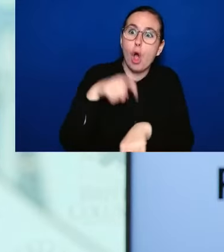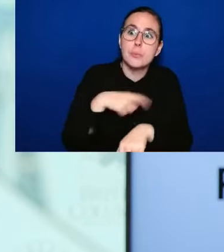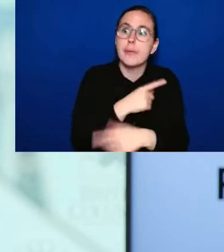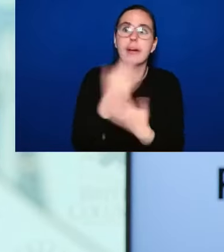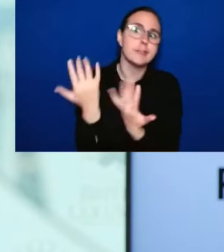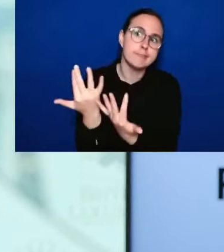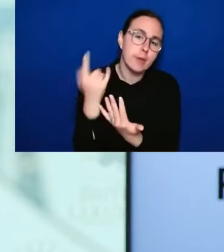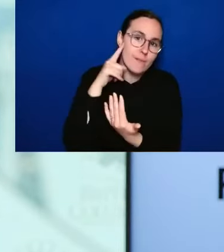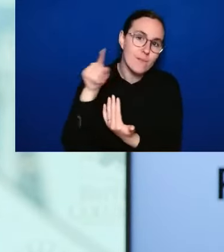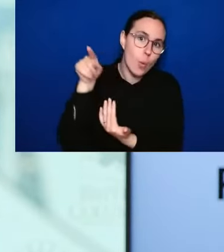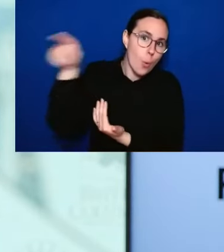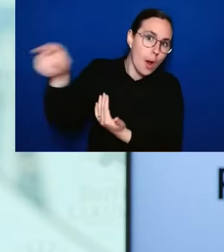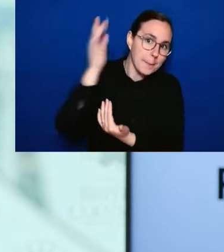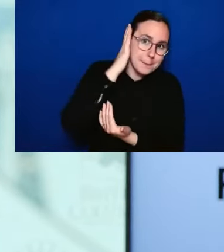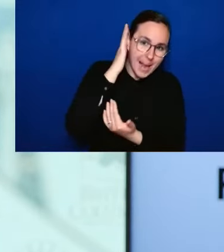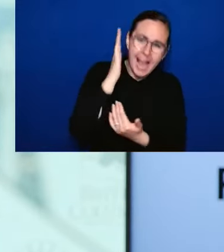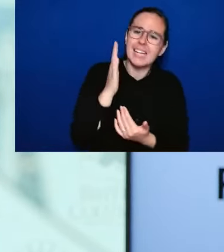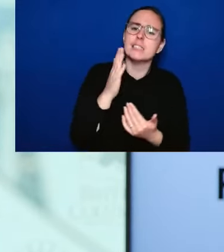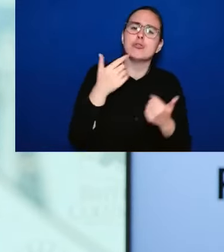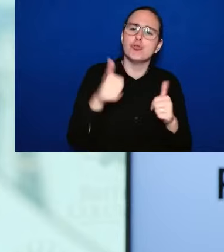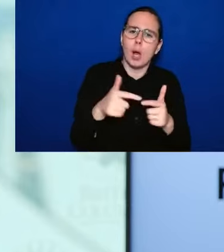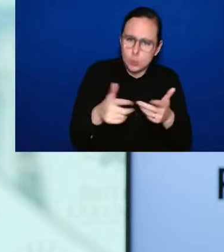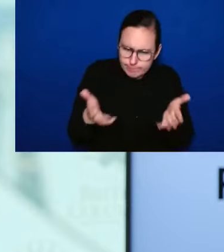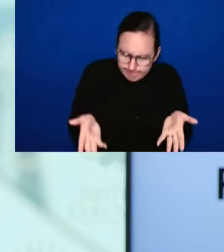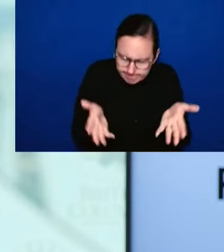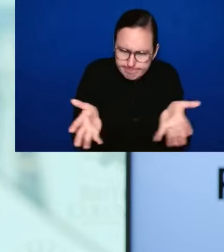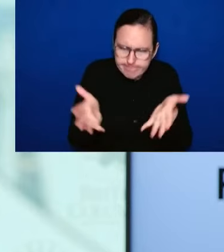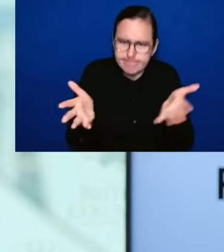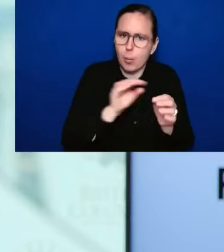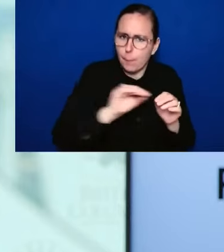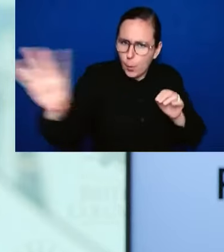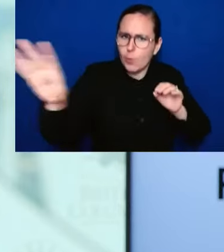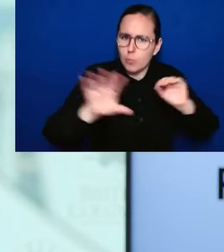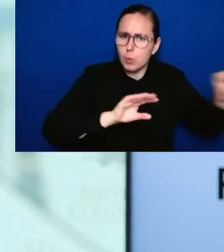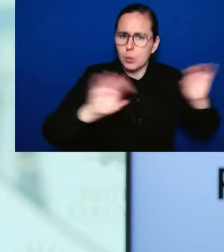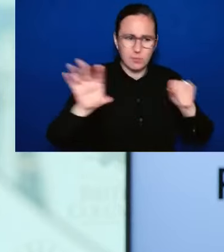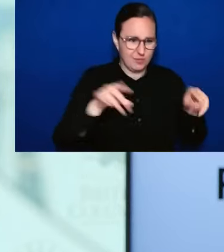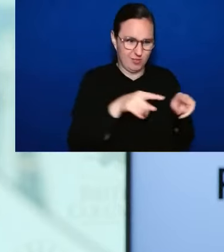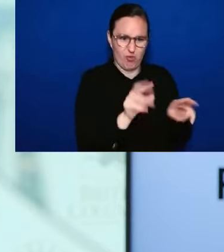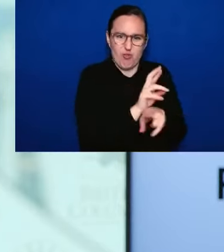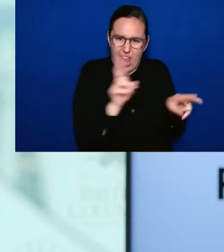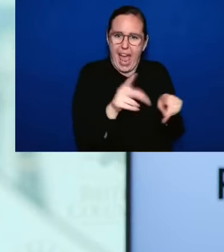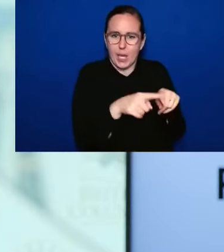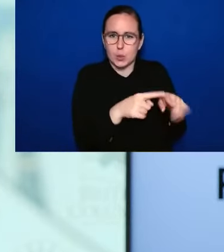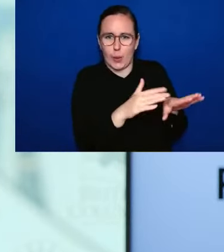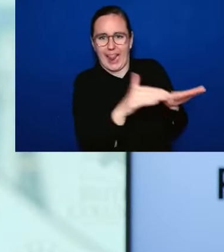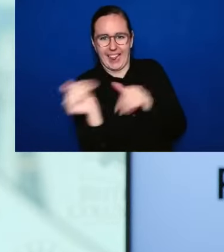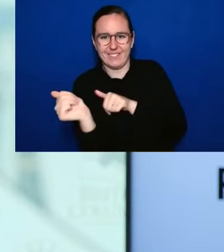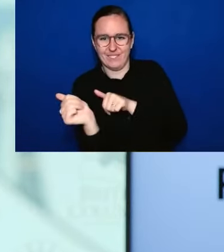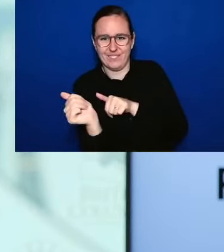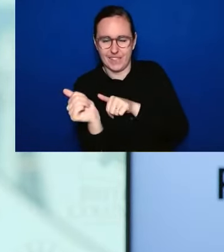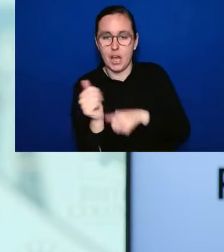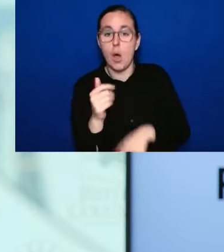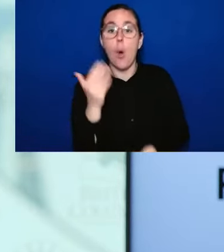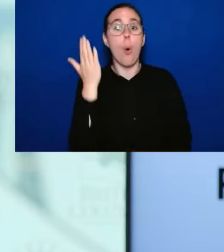push of influences should we have a push of covered nineteen that's just planning and that's what we need to do. It's why